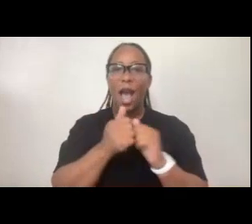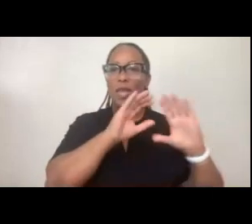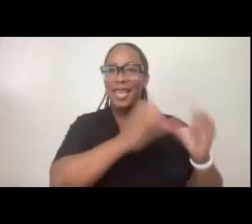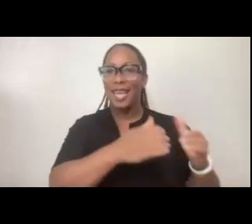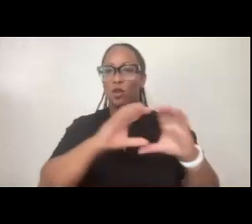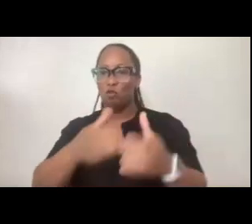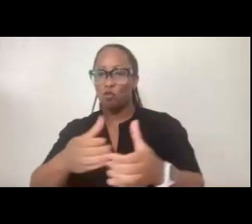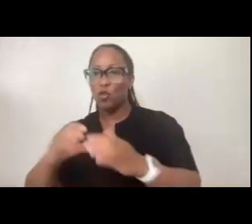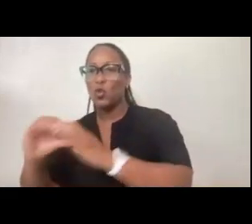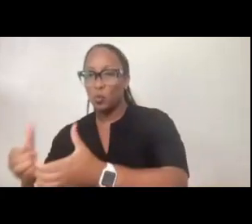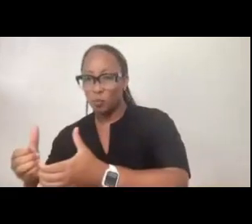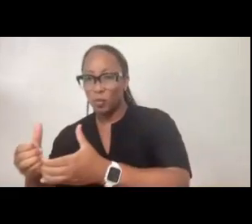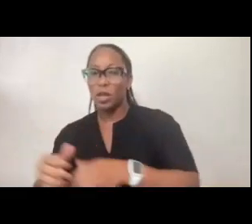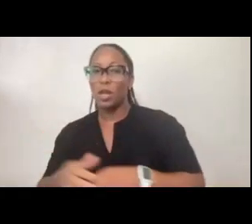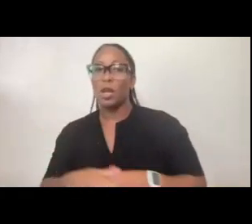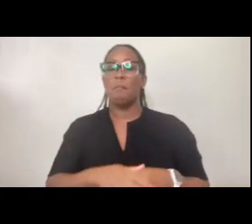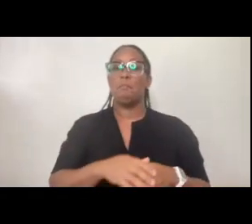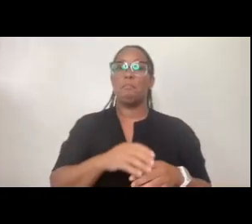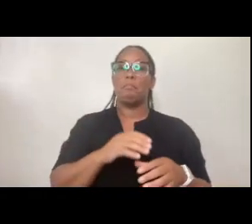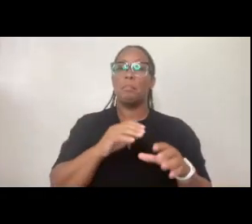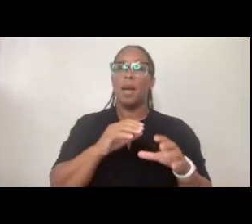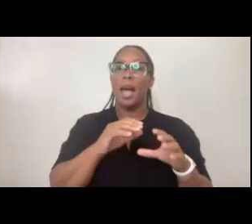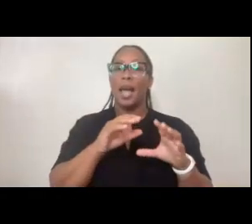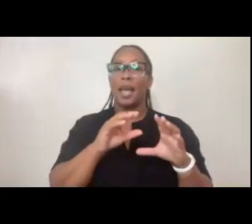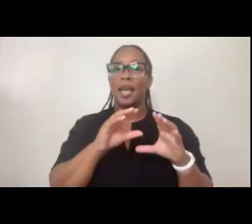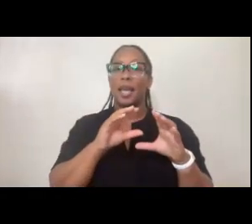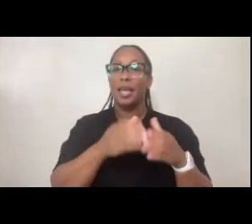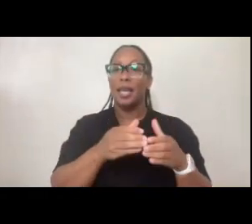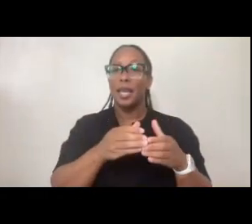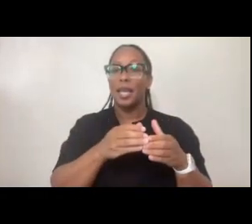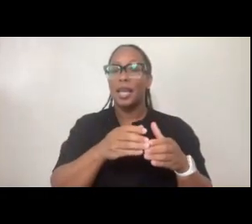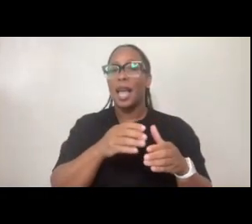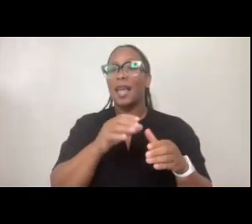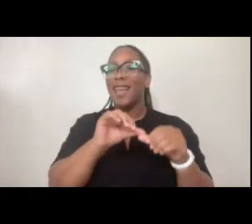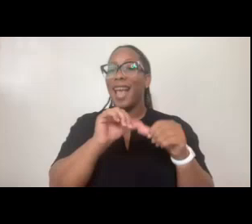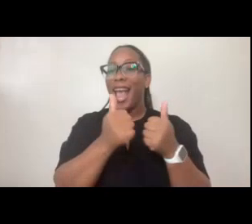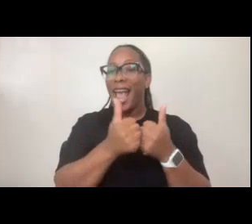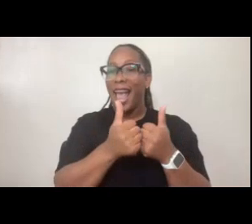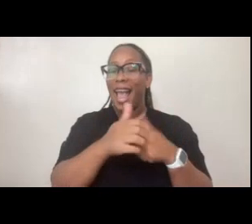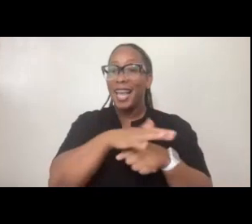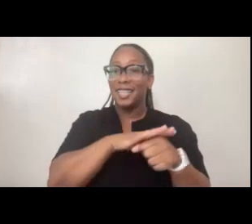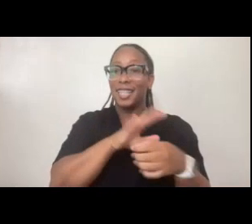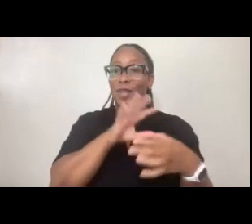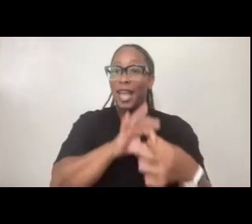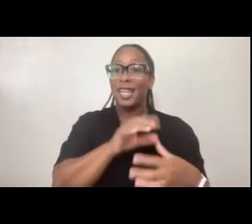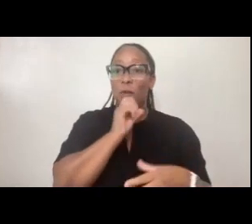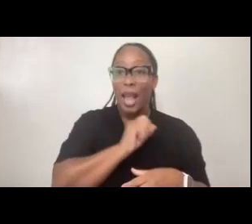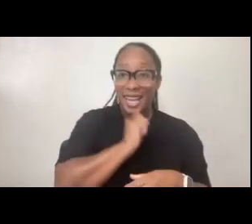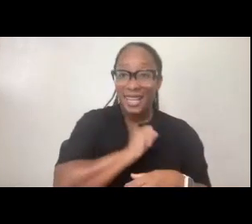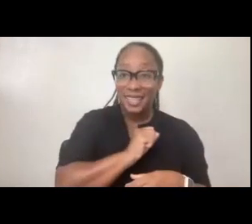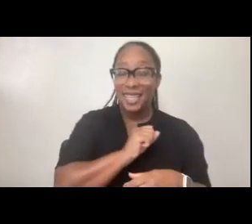Group ourselves either by COGS or the area agencies on aging and work together.